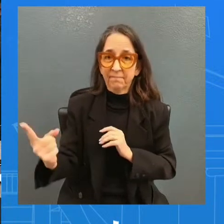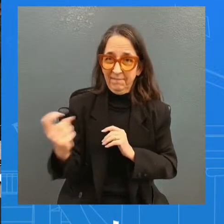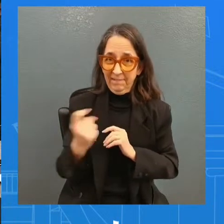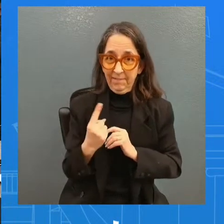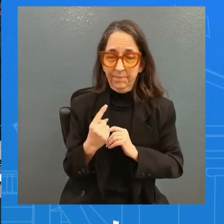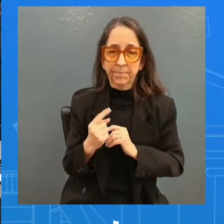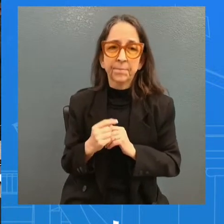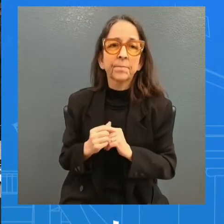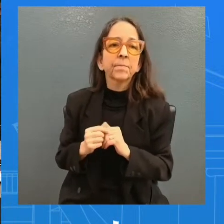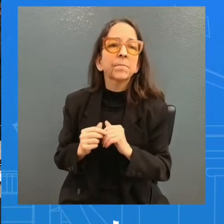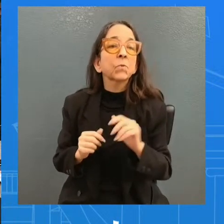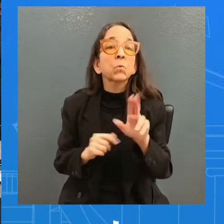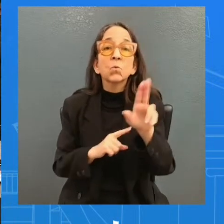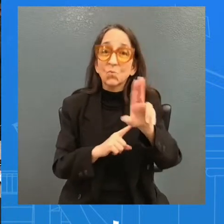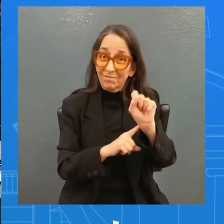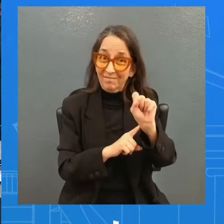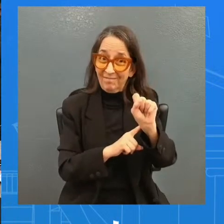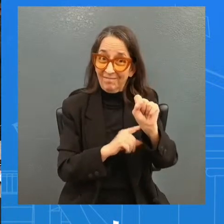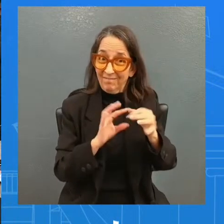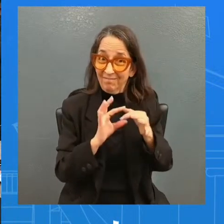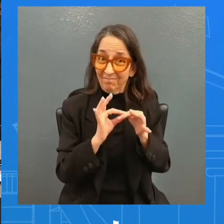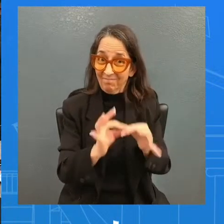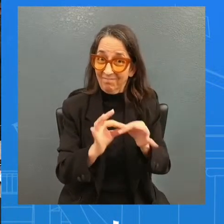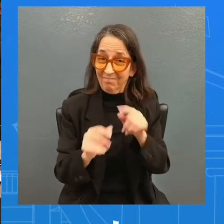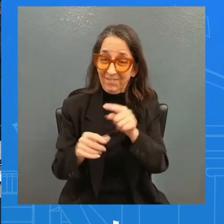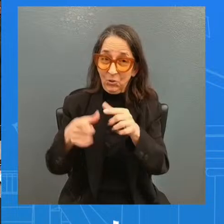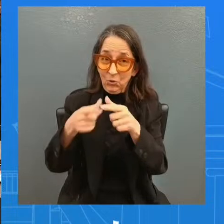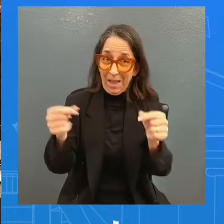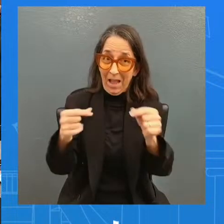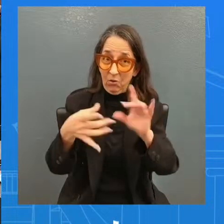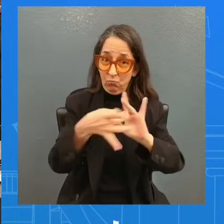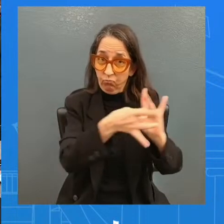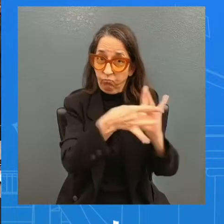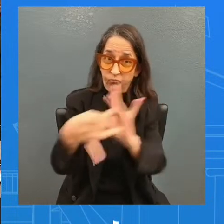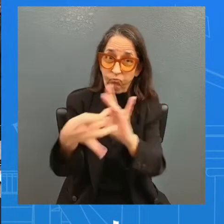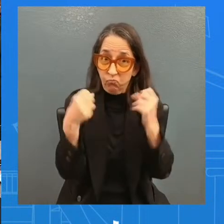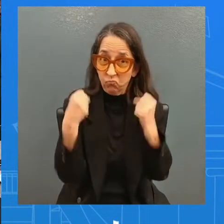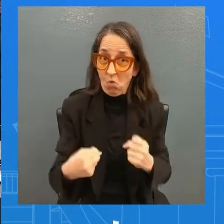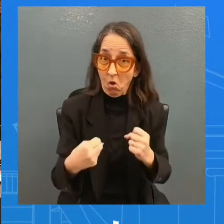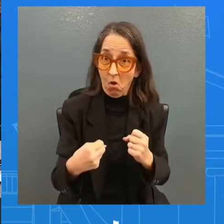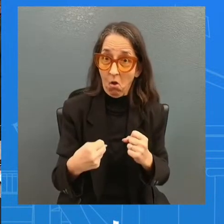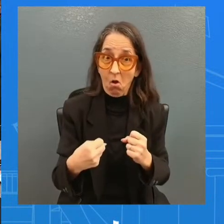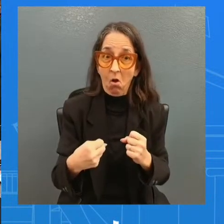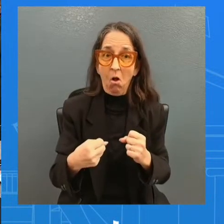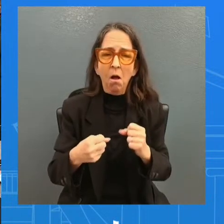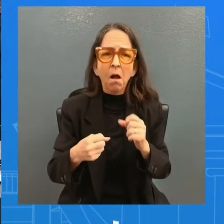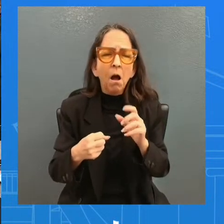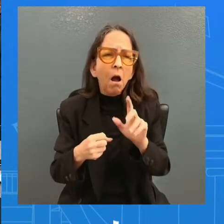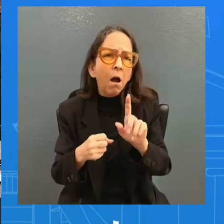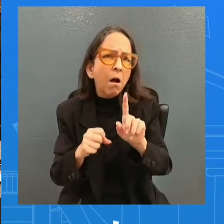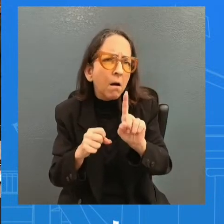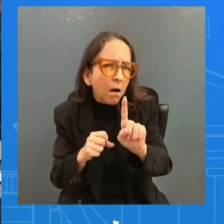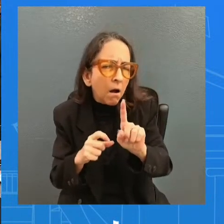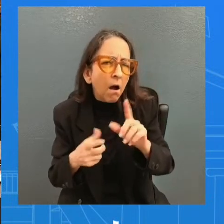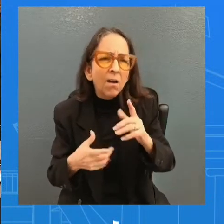The Press: What is the national security concern the president sees by having this investment in -- in an American company? Ms. Jean-Pierre: So, look,